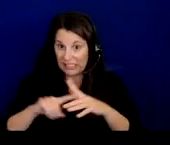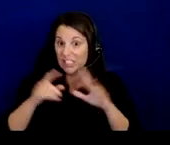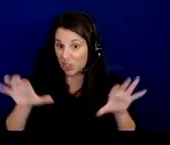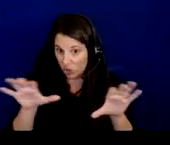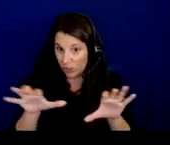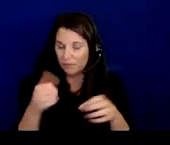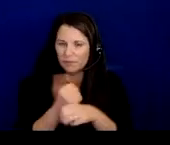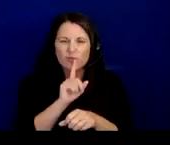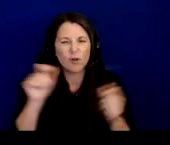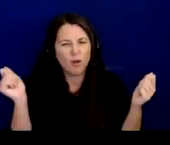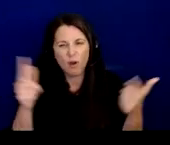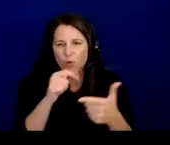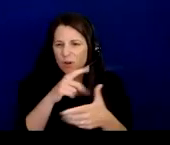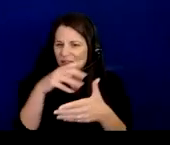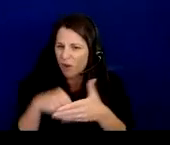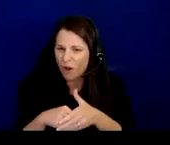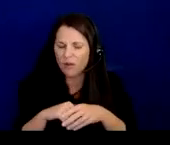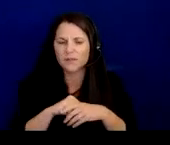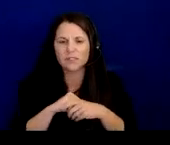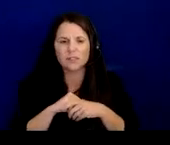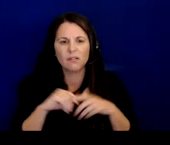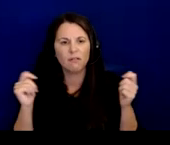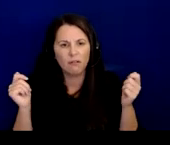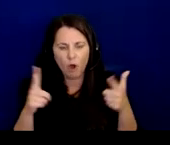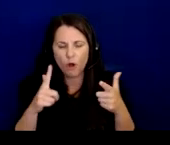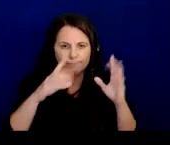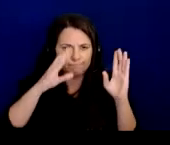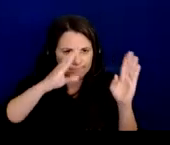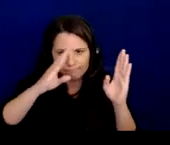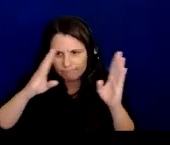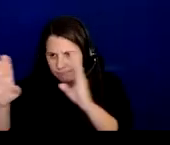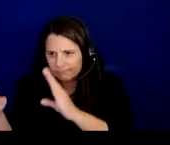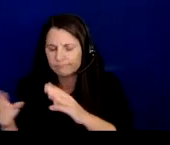and all the stakeholder groups are being intended to over time, again, sustainability is key here.